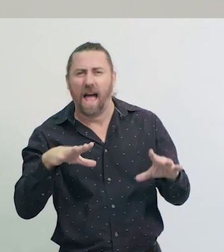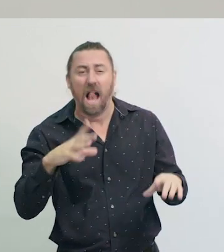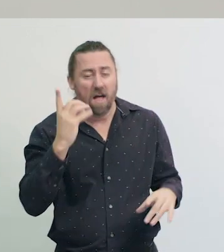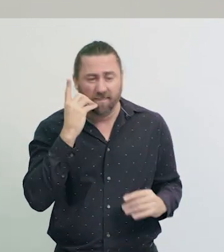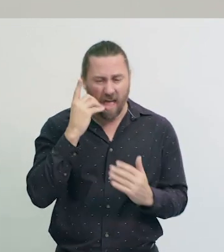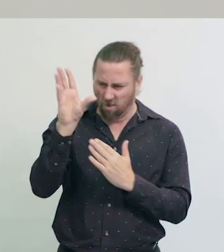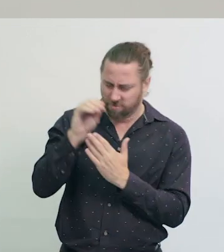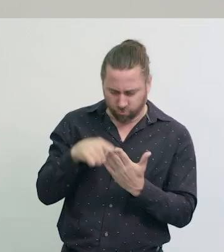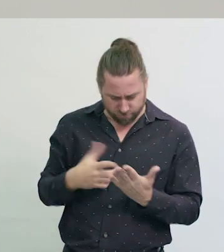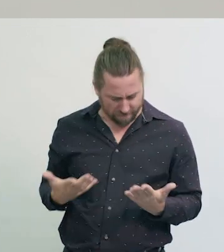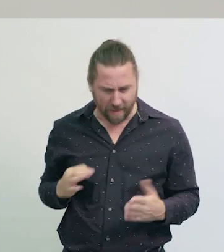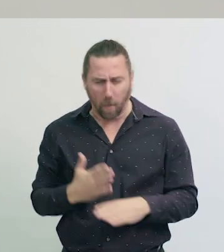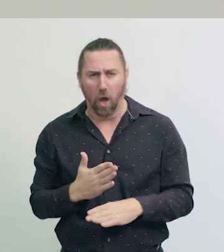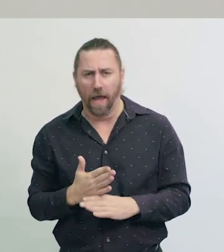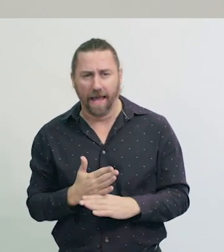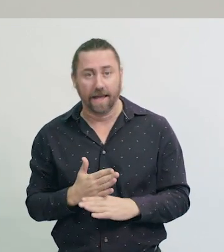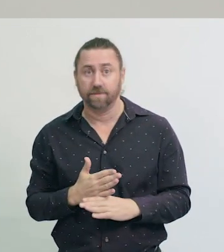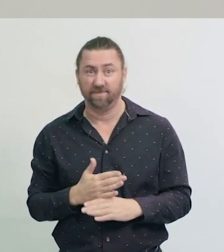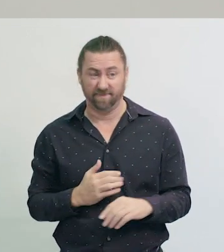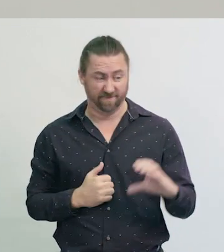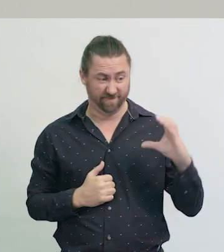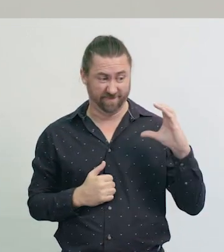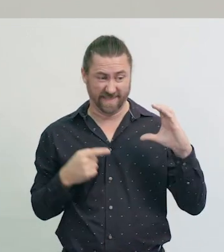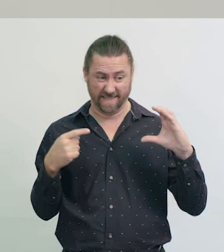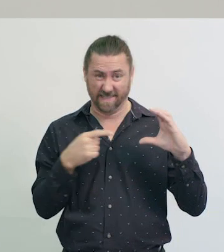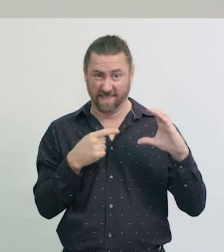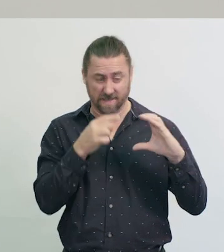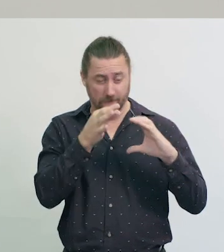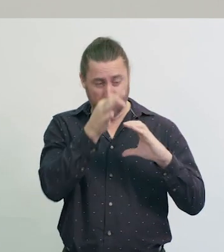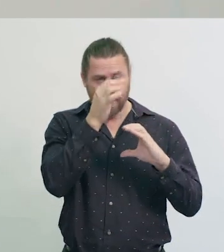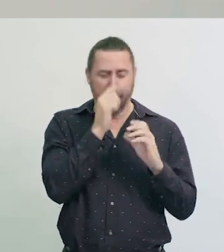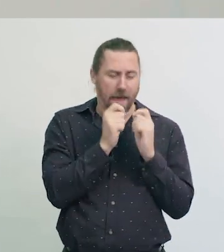then this device is the only way that you can communicate with family and friends.